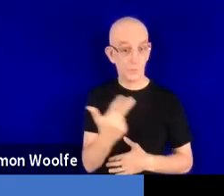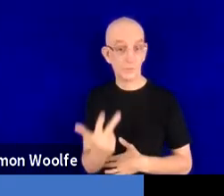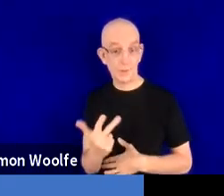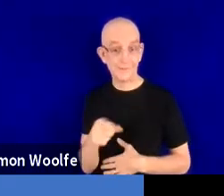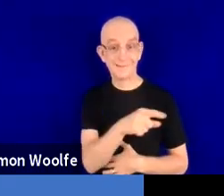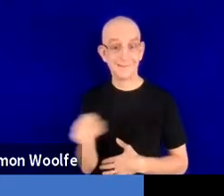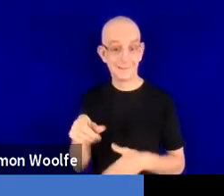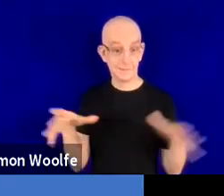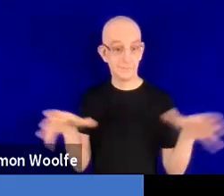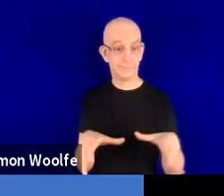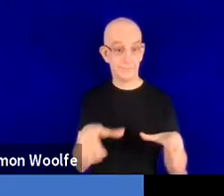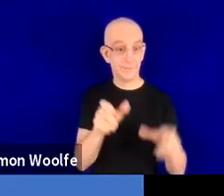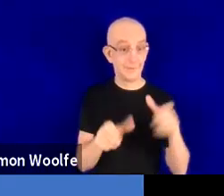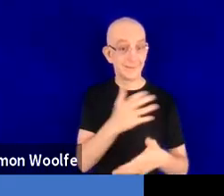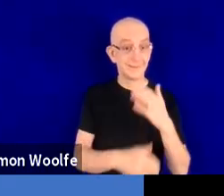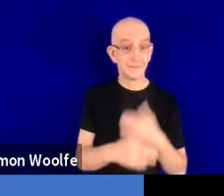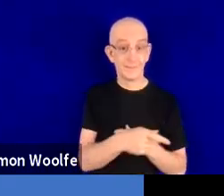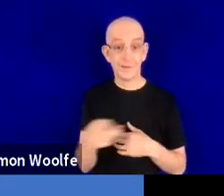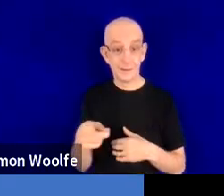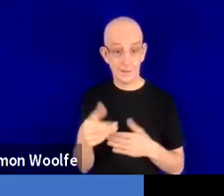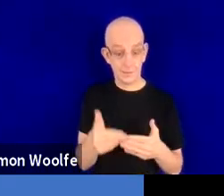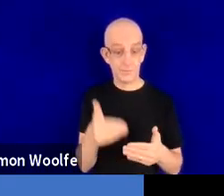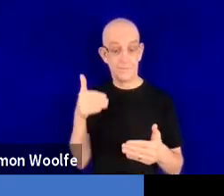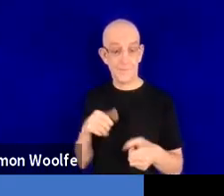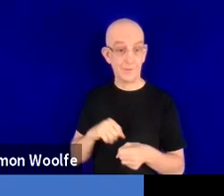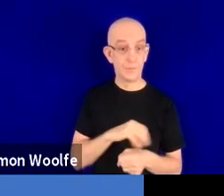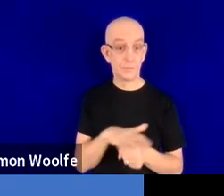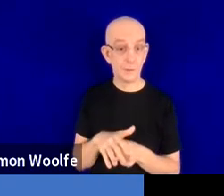and only, I think a minority of those are actually specifically receiving the disability grant